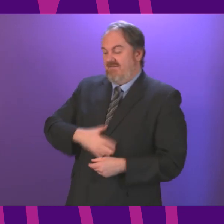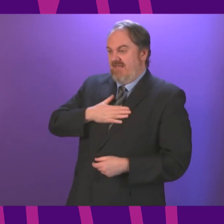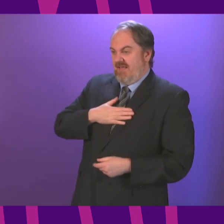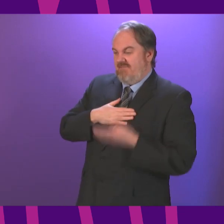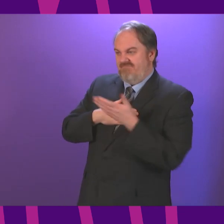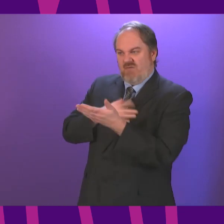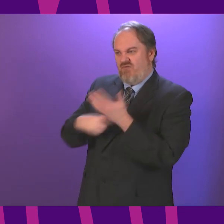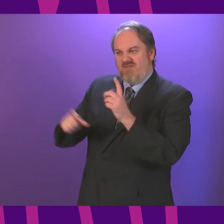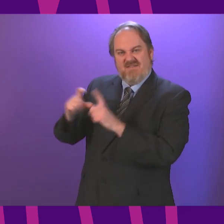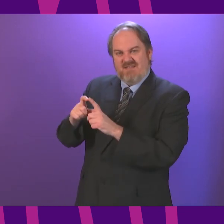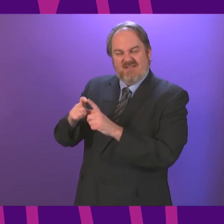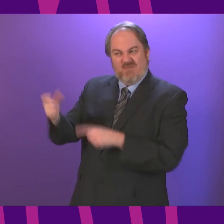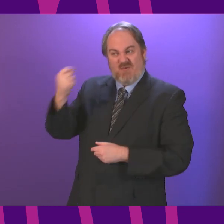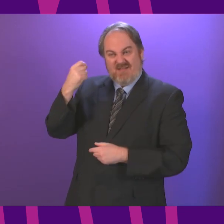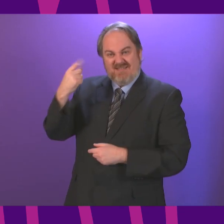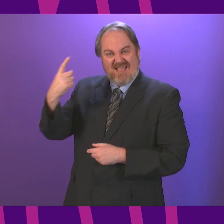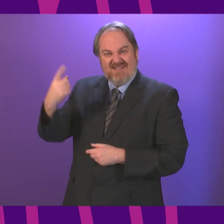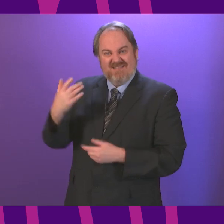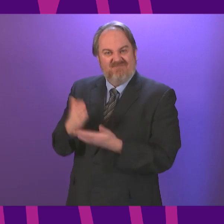does not, these days, recognise as much as she might once have done.